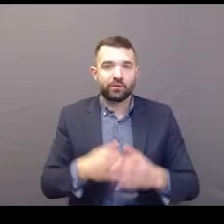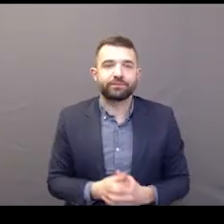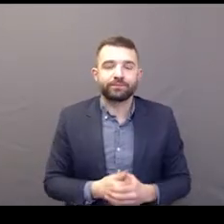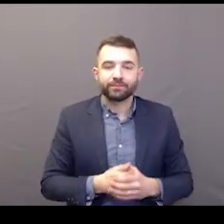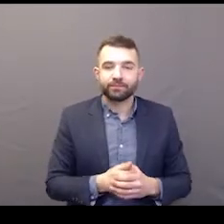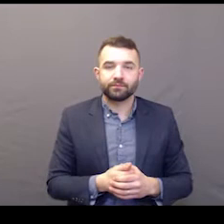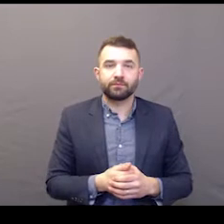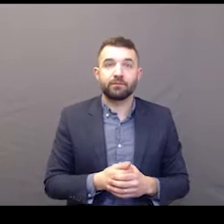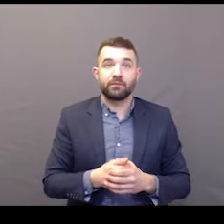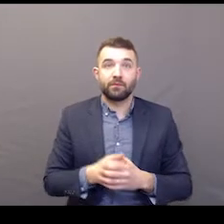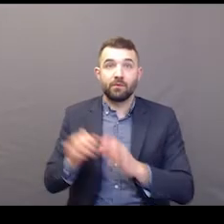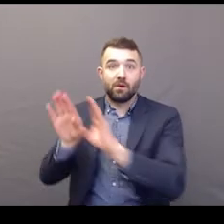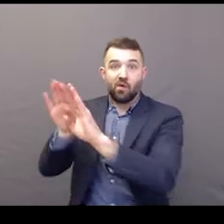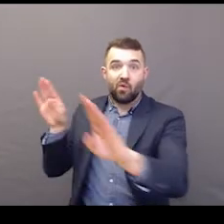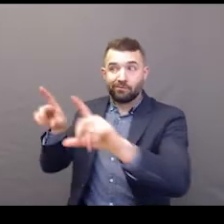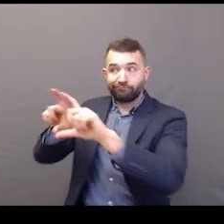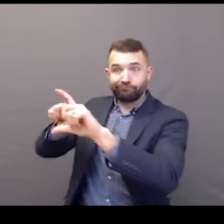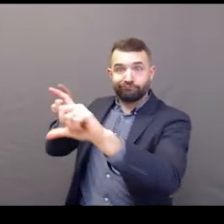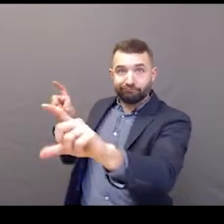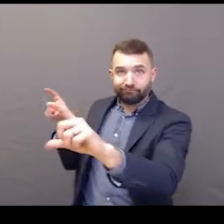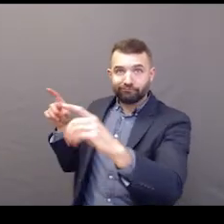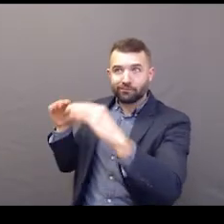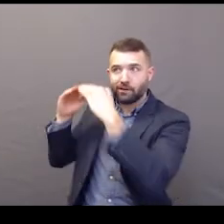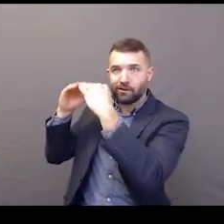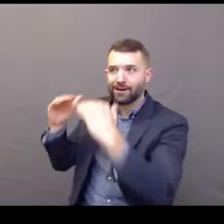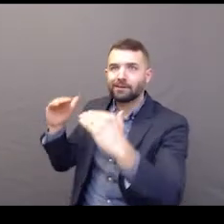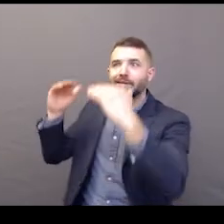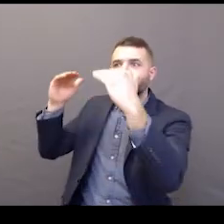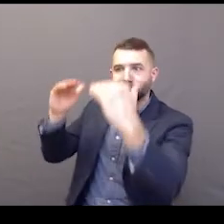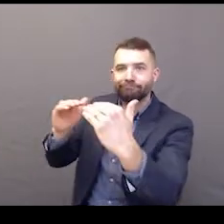the corridor and the wall will typically be made out of cement concrete material.